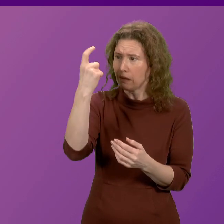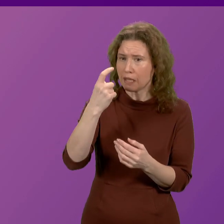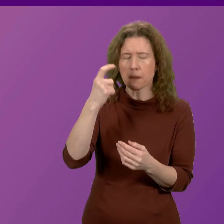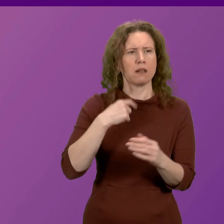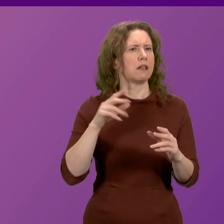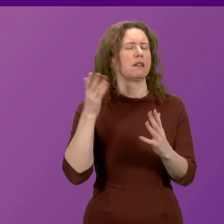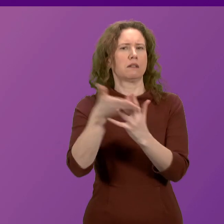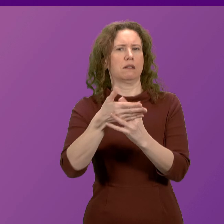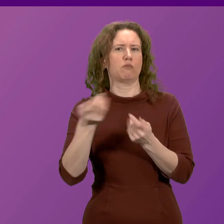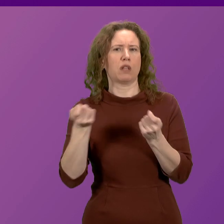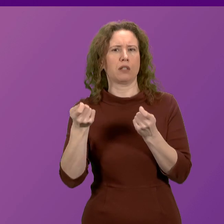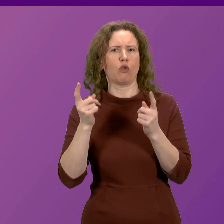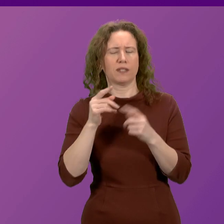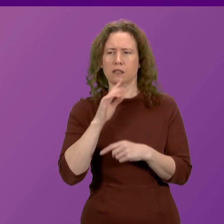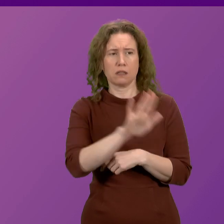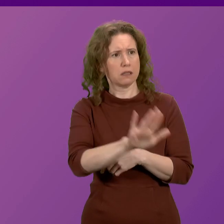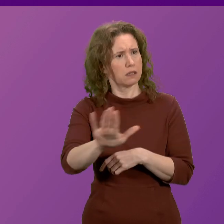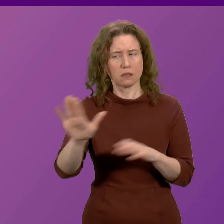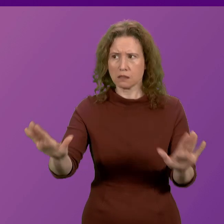Members, let us settle.